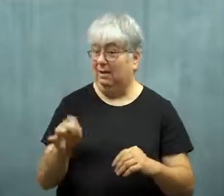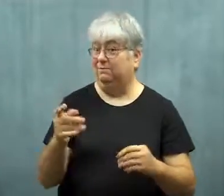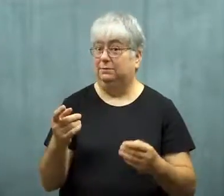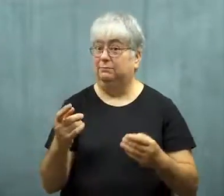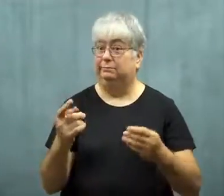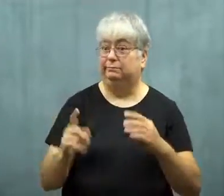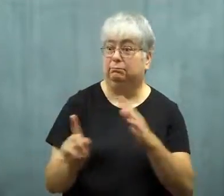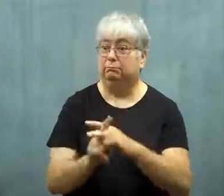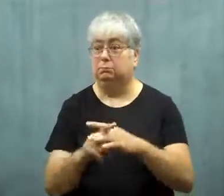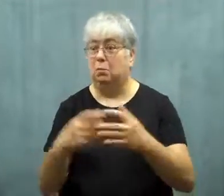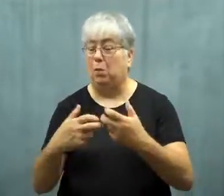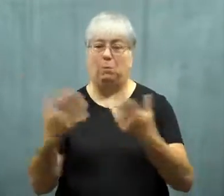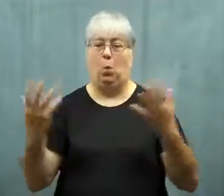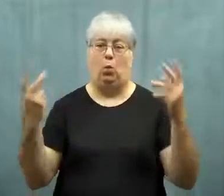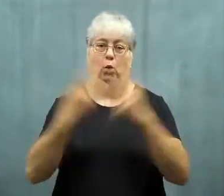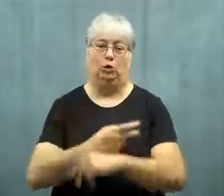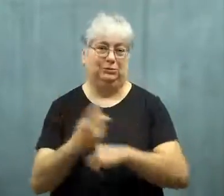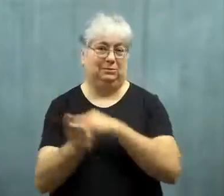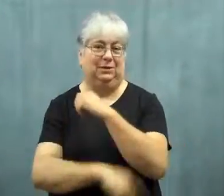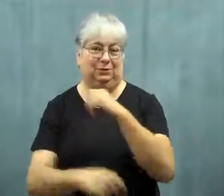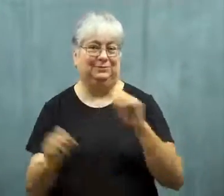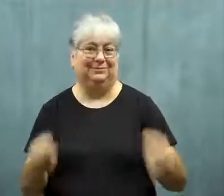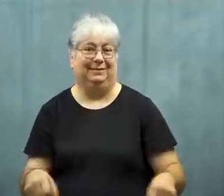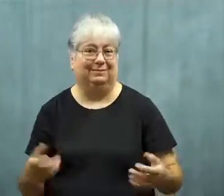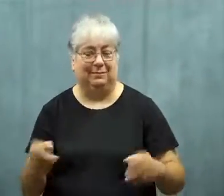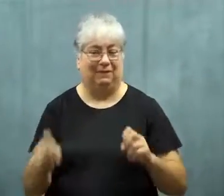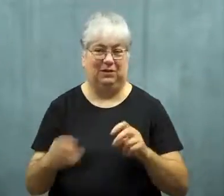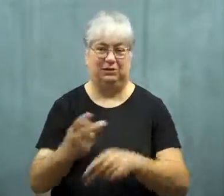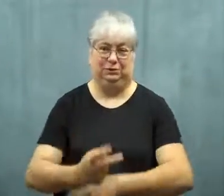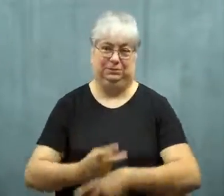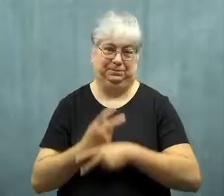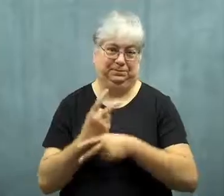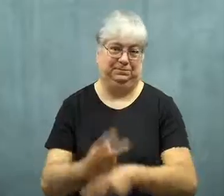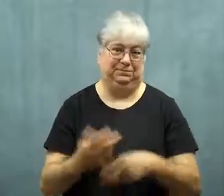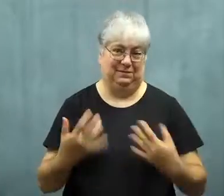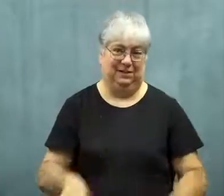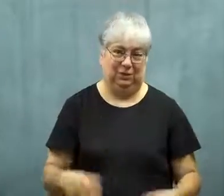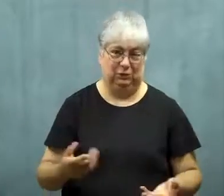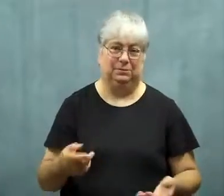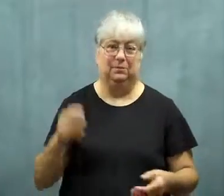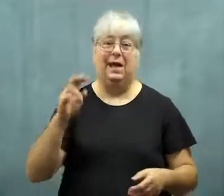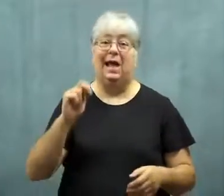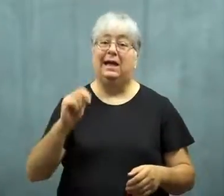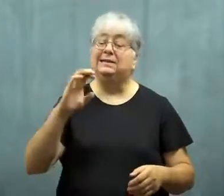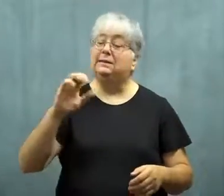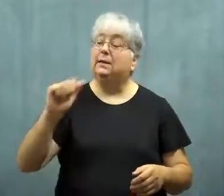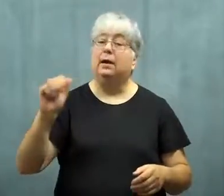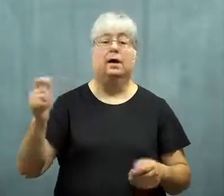If they violate it, they are subject to even more penalties.